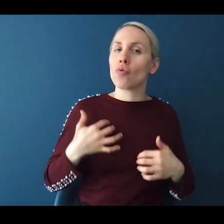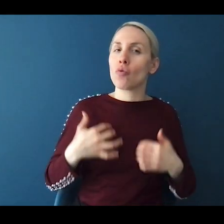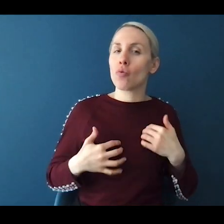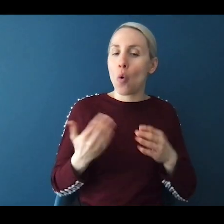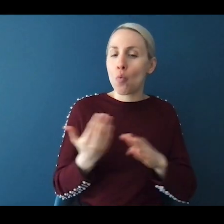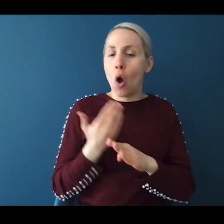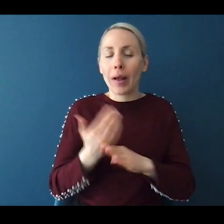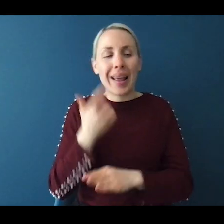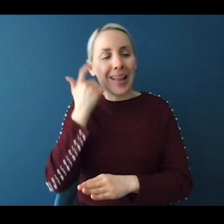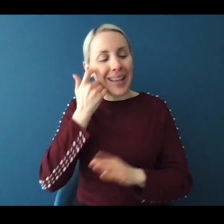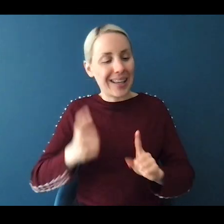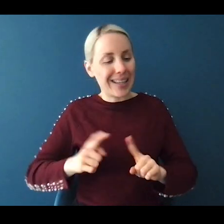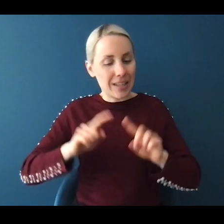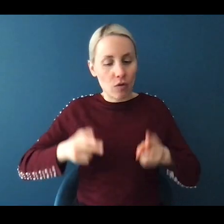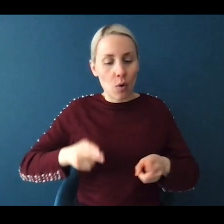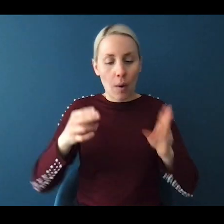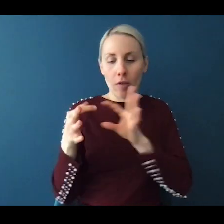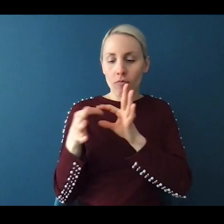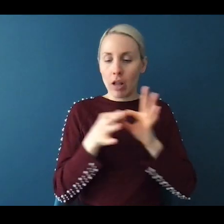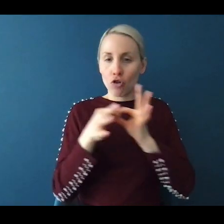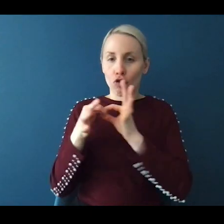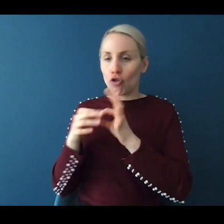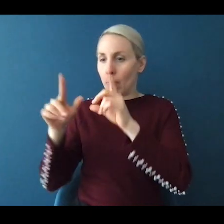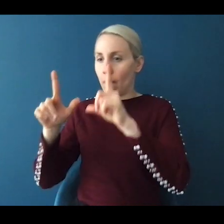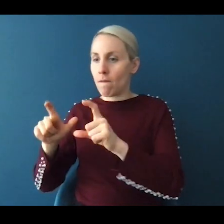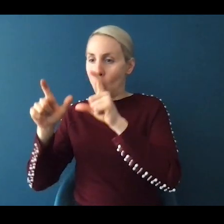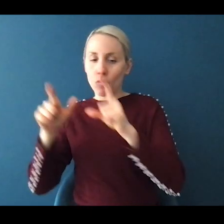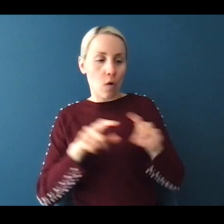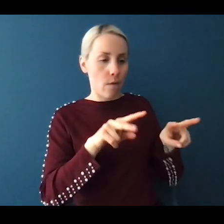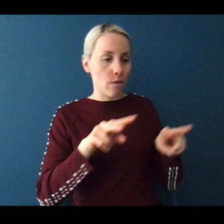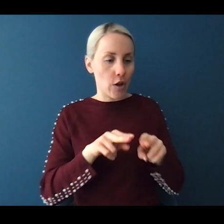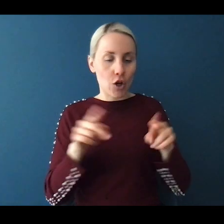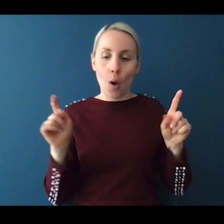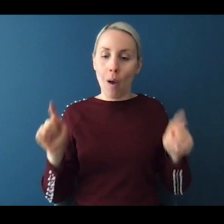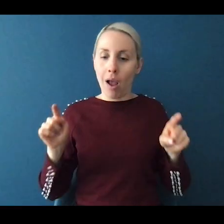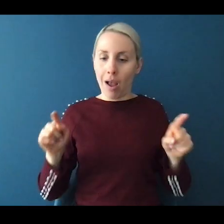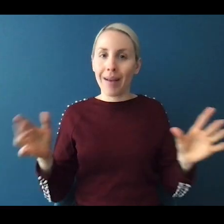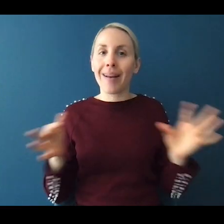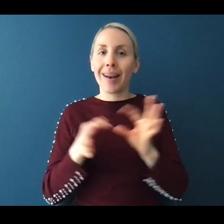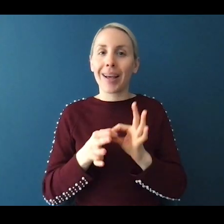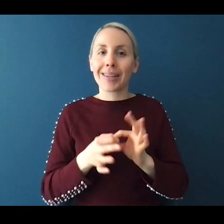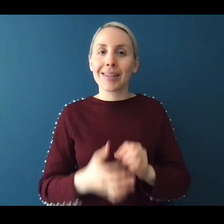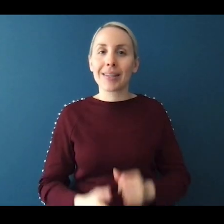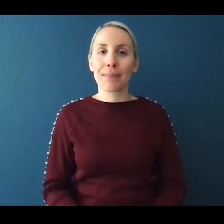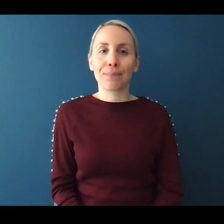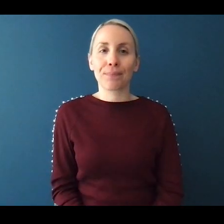working thinking of the relationship between those two mediums um if I think about the